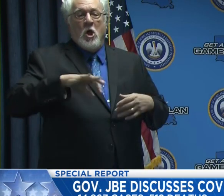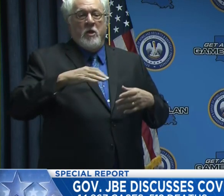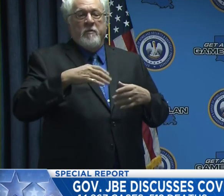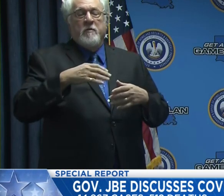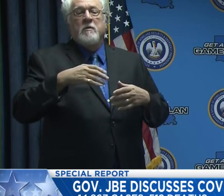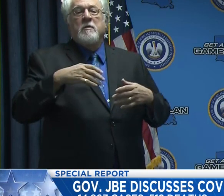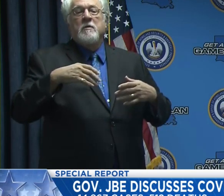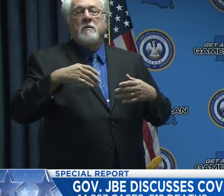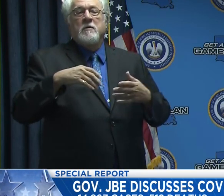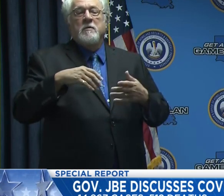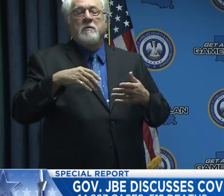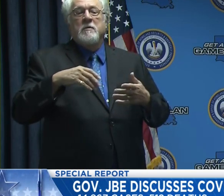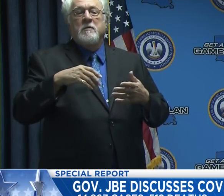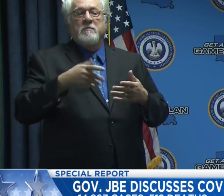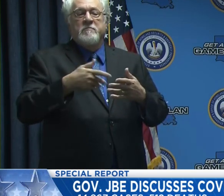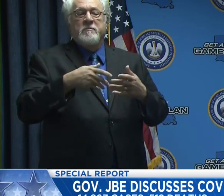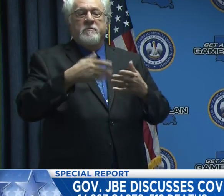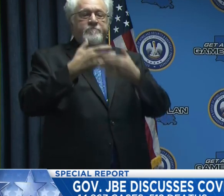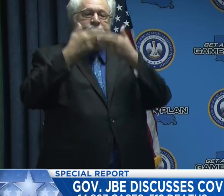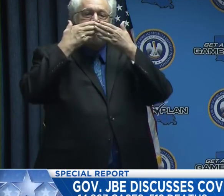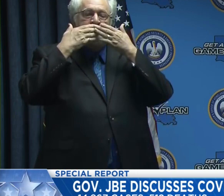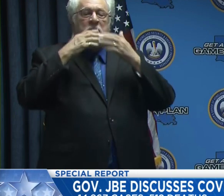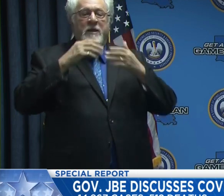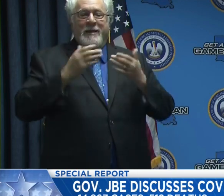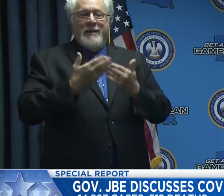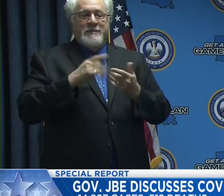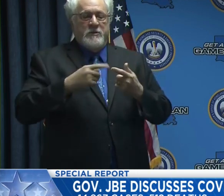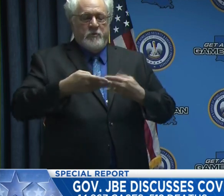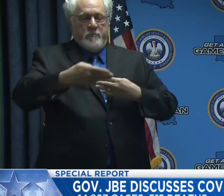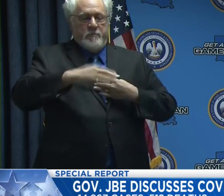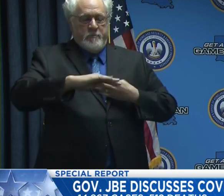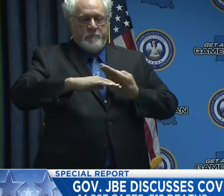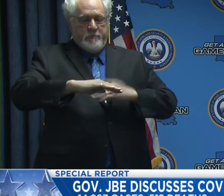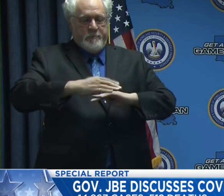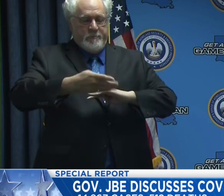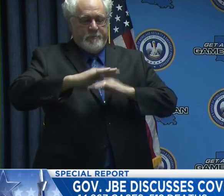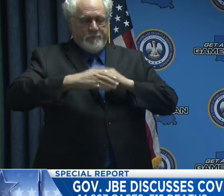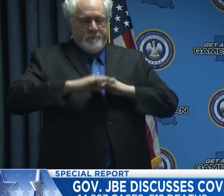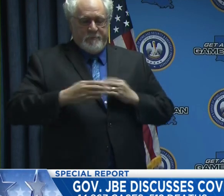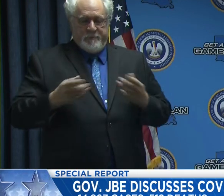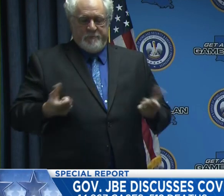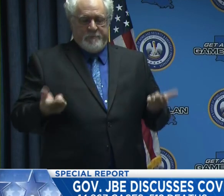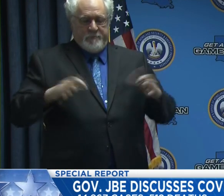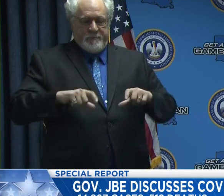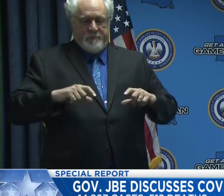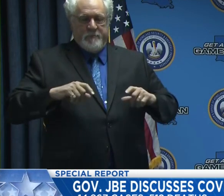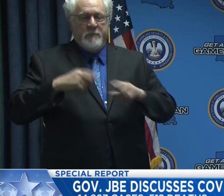KNURS. INDIVIDUALS CAN USE CLOTH